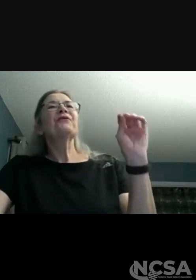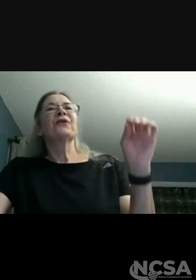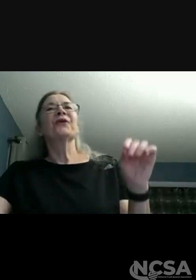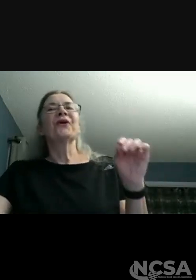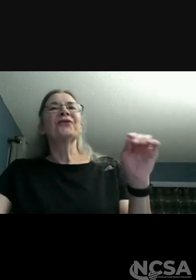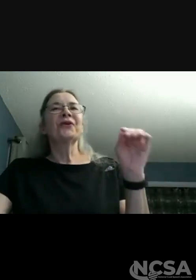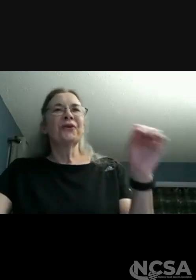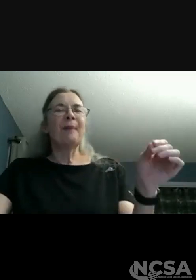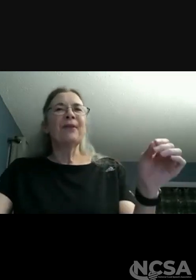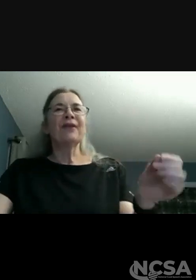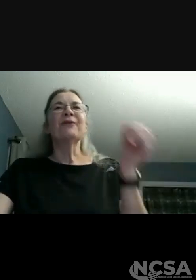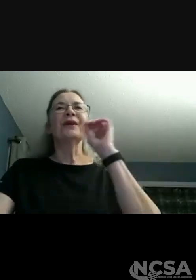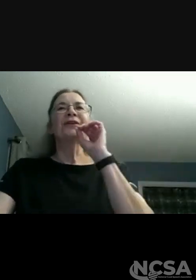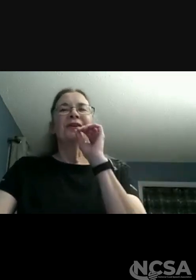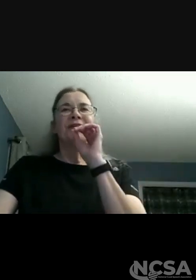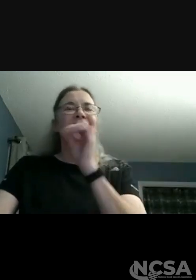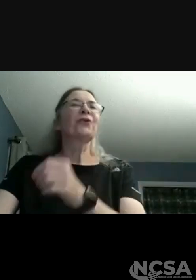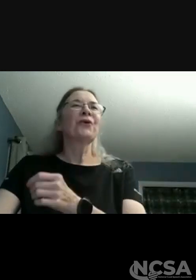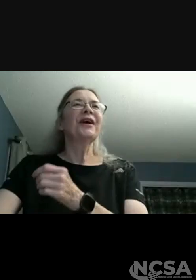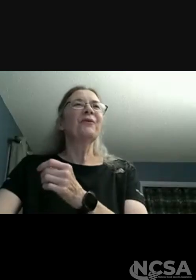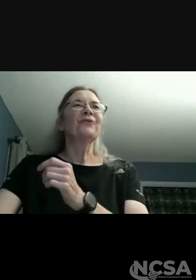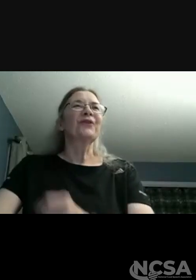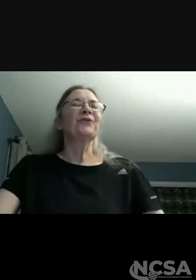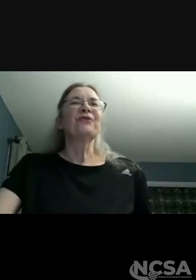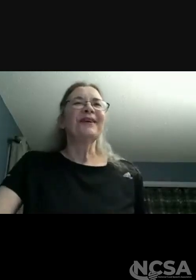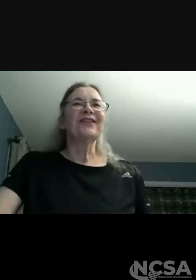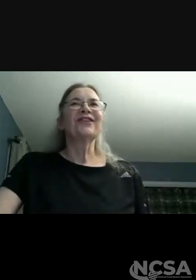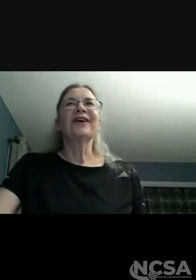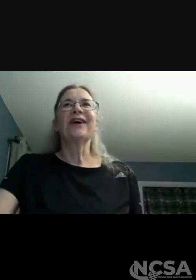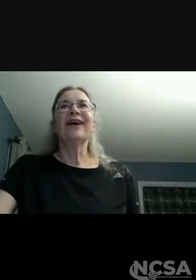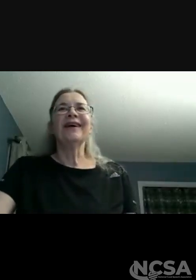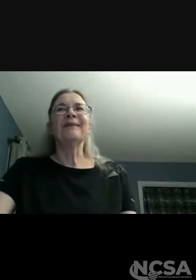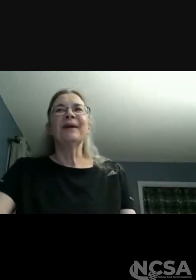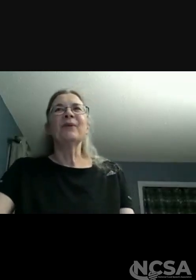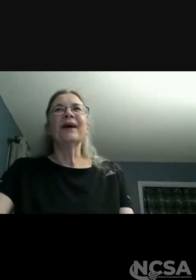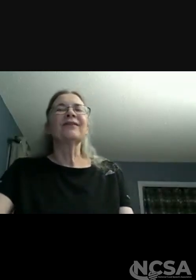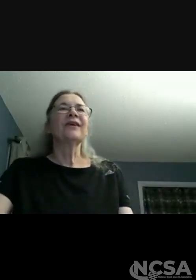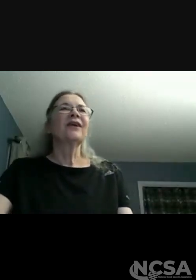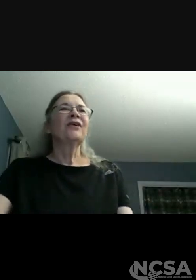He was for auditory neuropathy what Dr. Cornet was for Cued Speech in many ways.